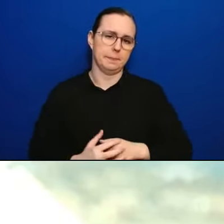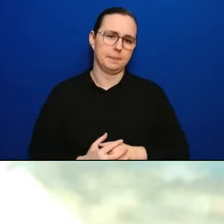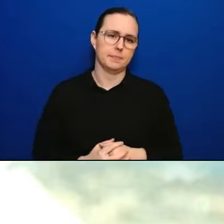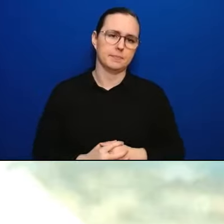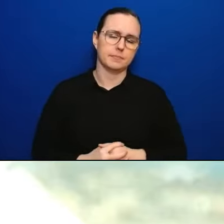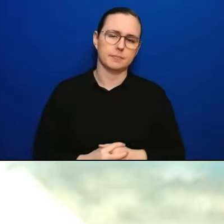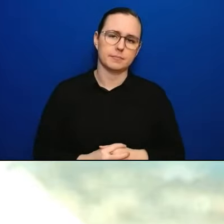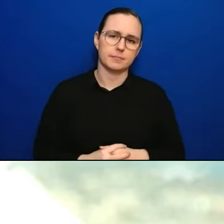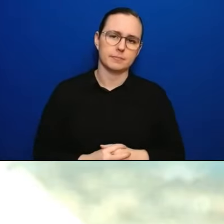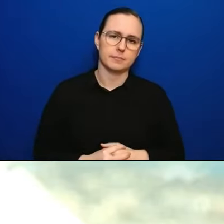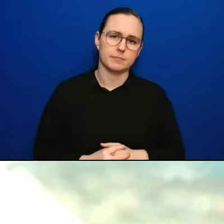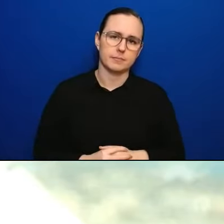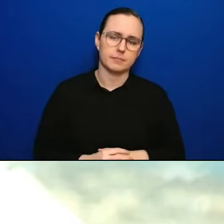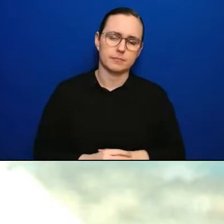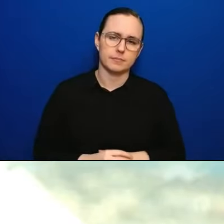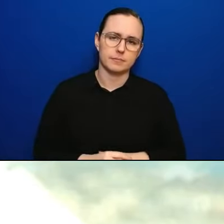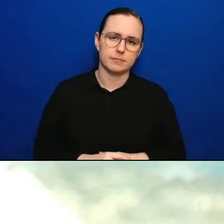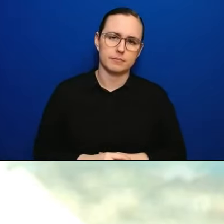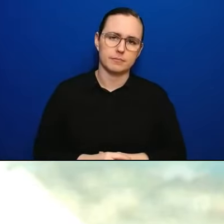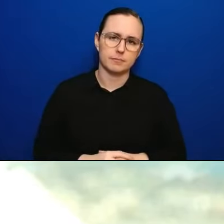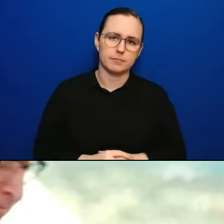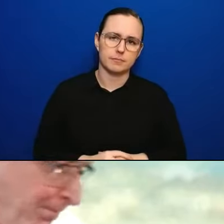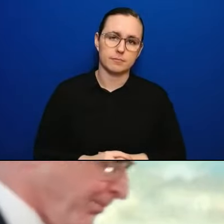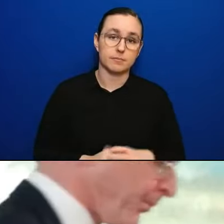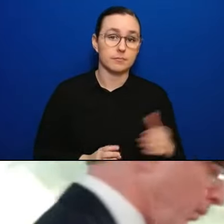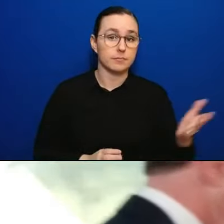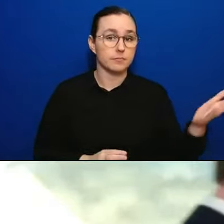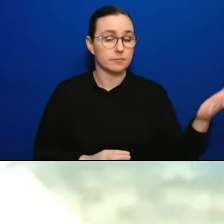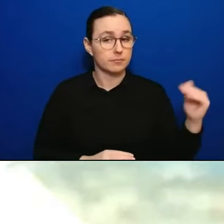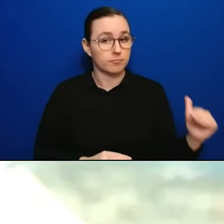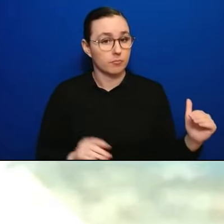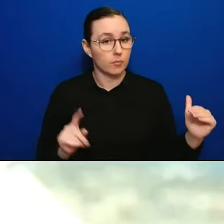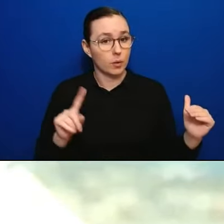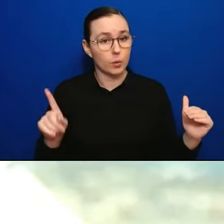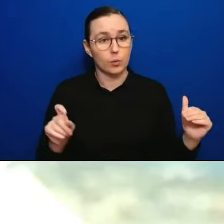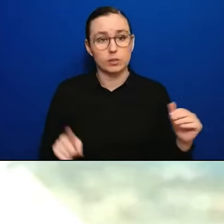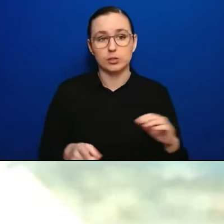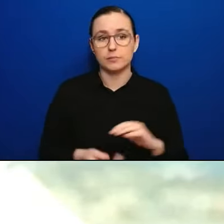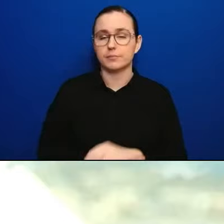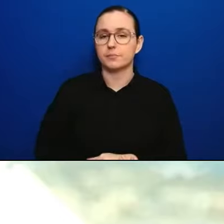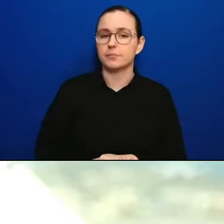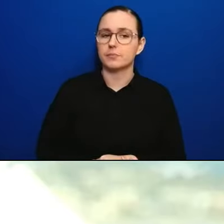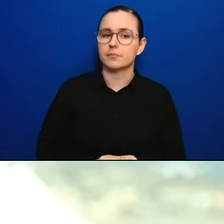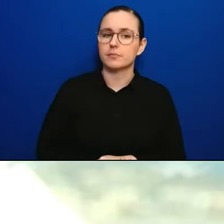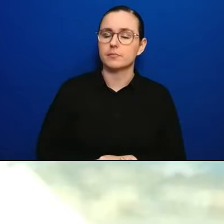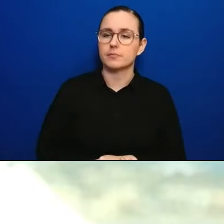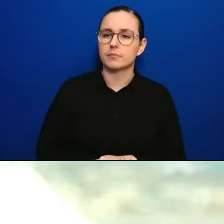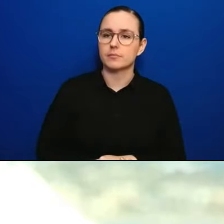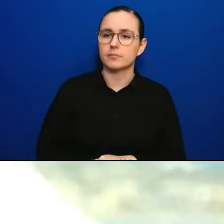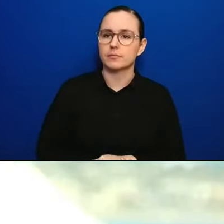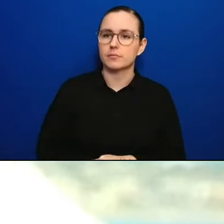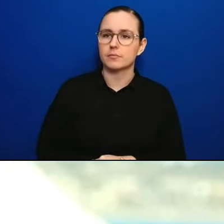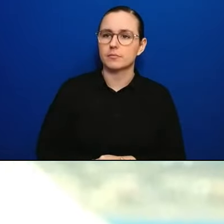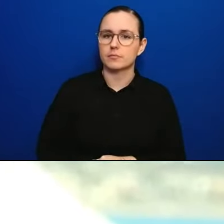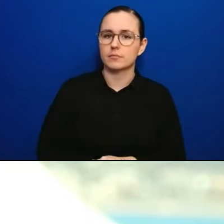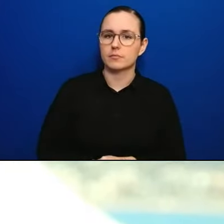and the support for whatever brings them to hospital is well supported in our system.